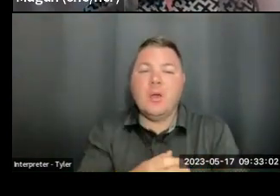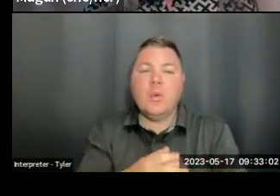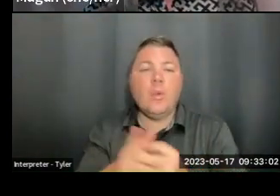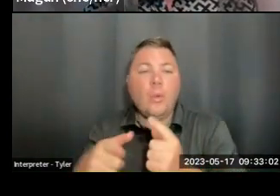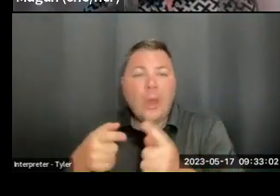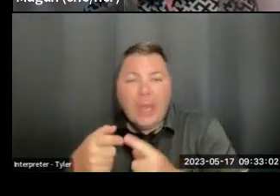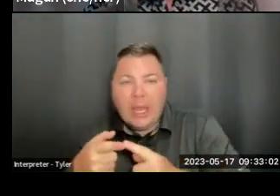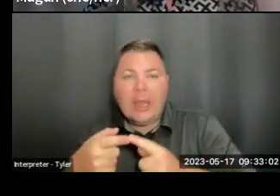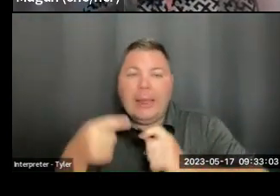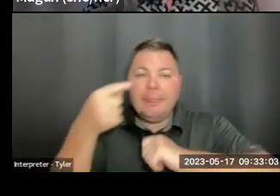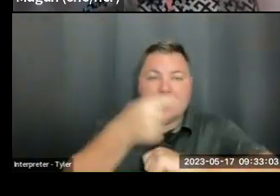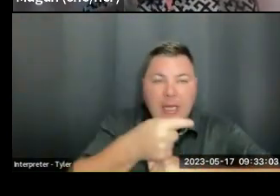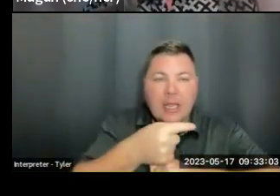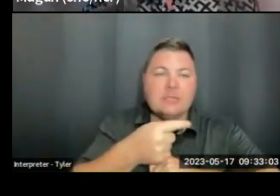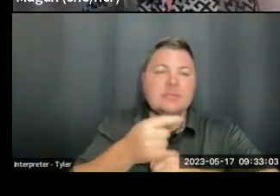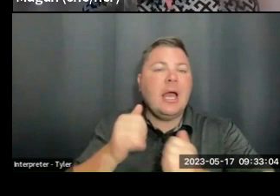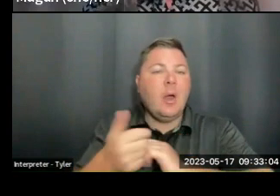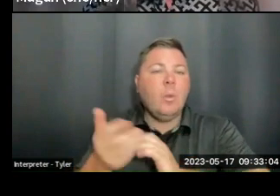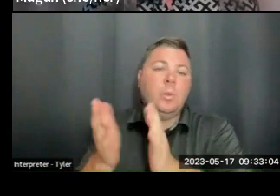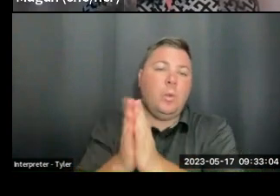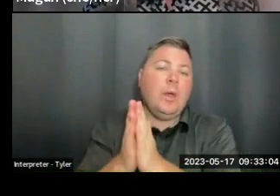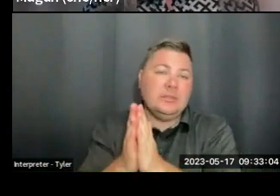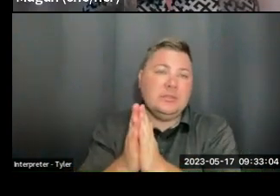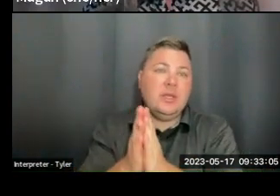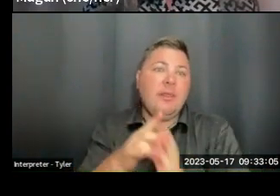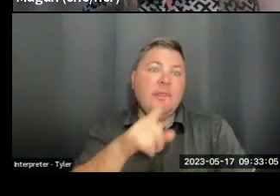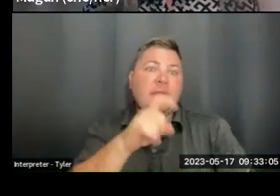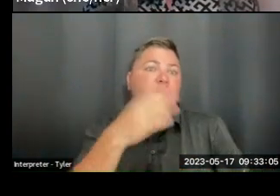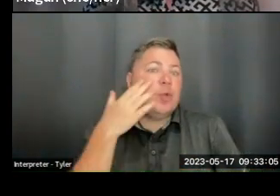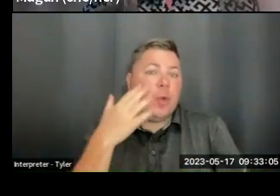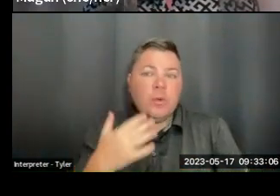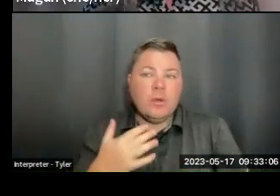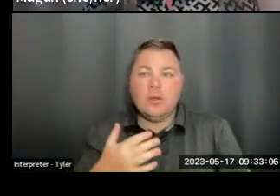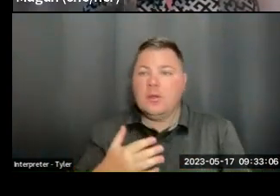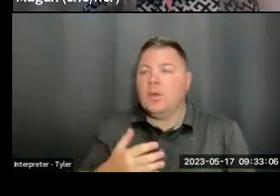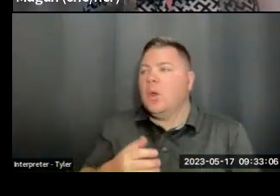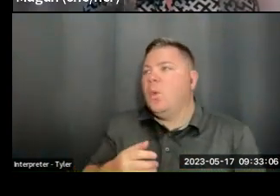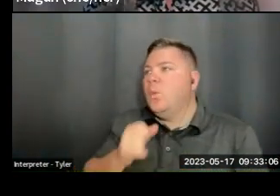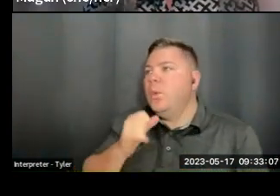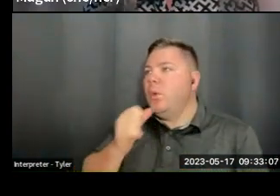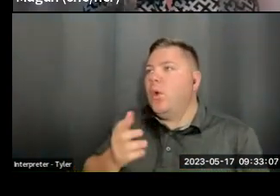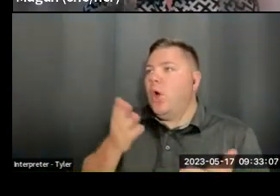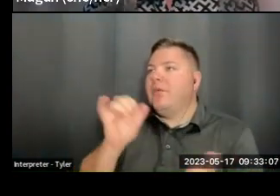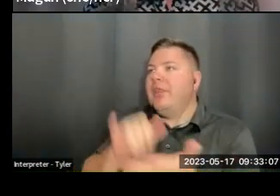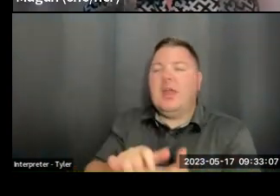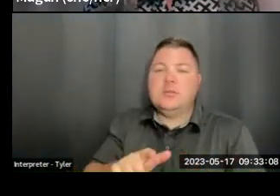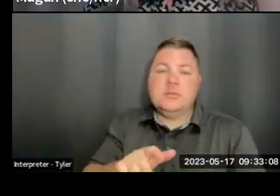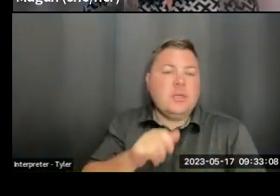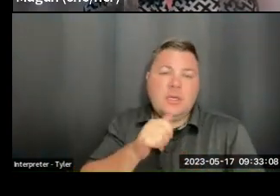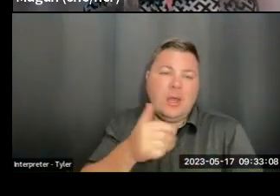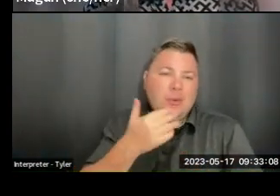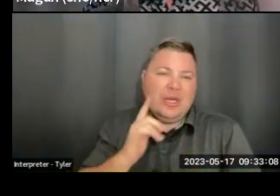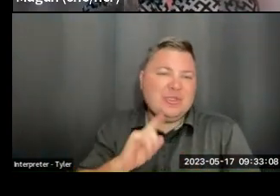what services you provide.